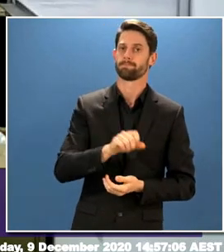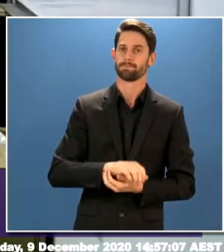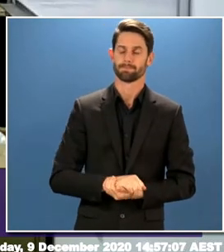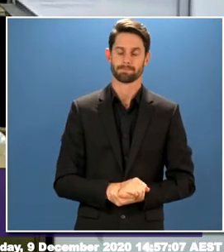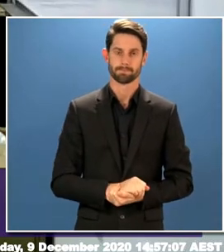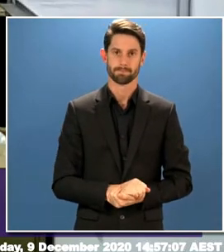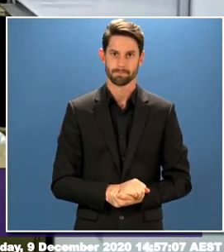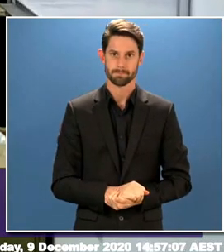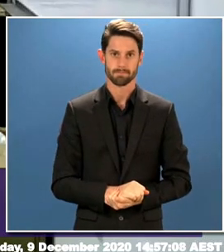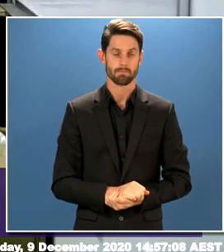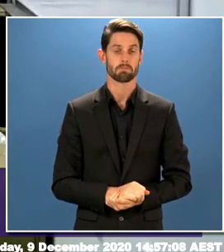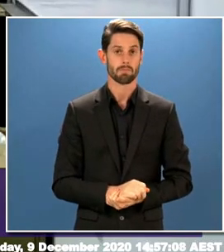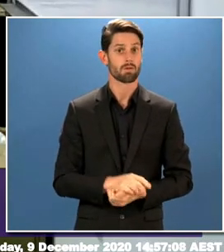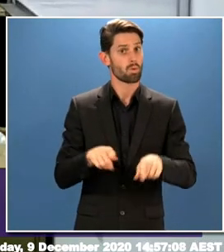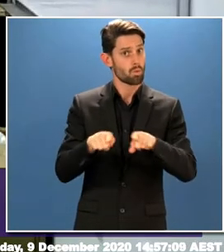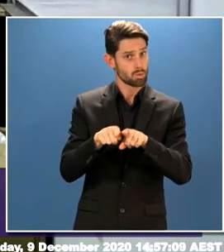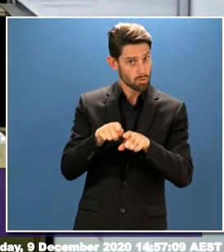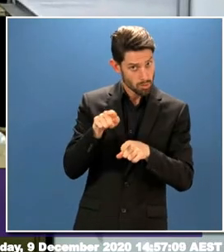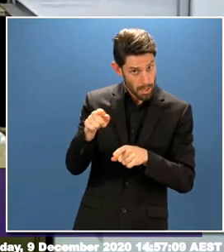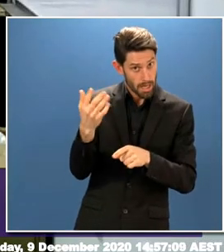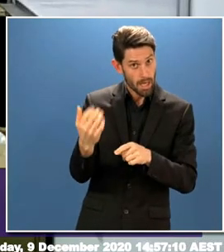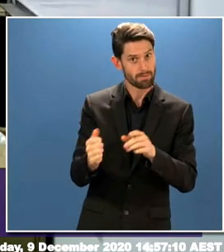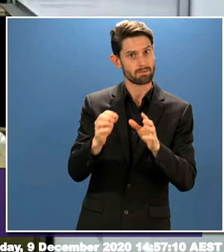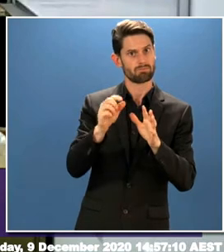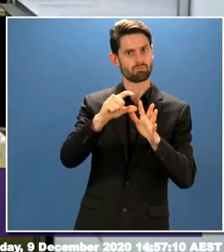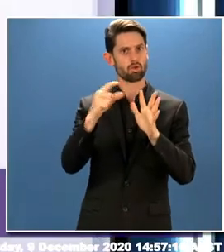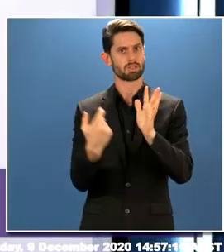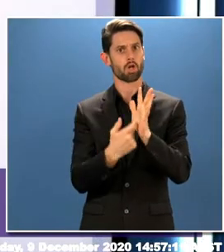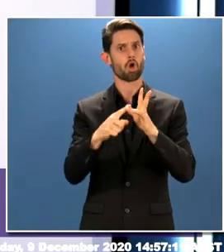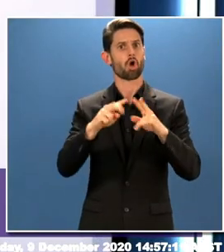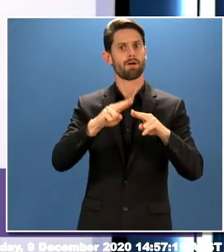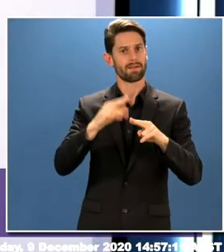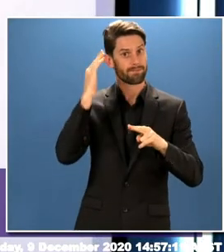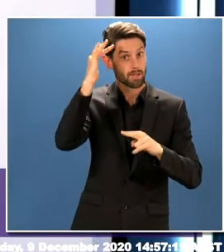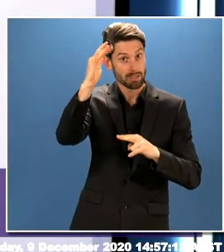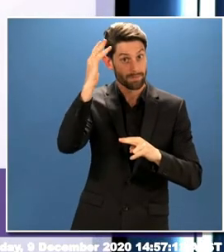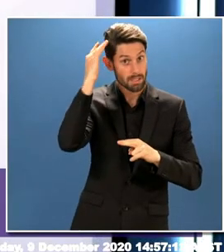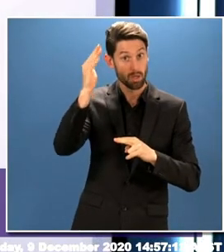And you hold a Doctor of Philosophy and your thesis was "The